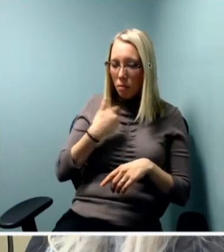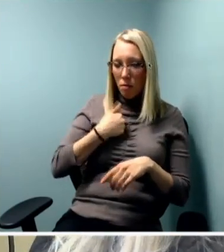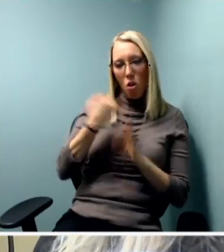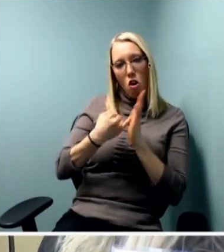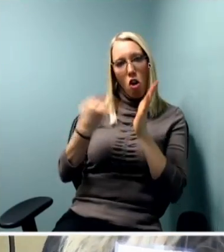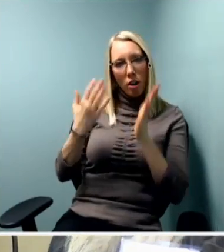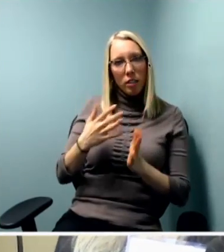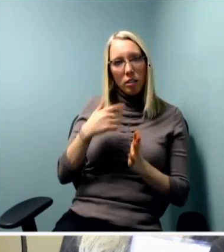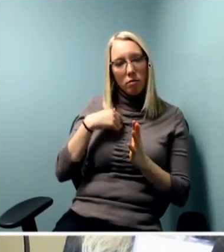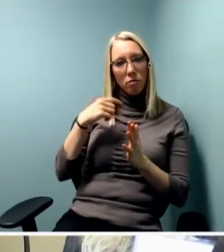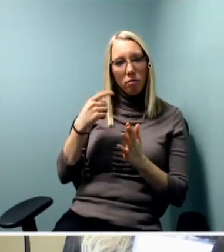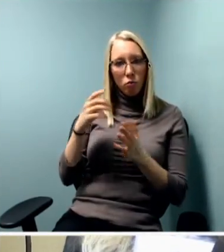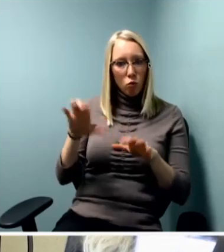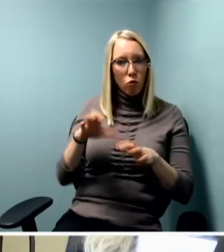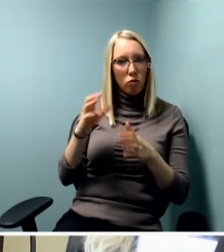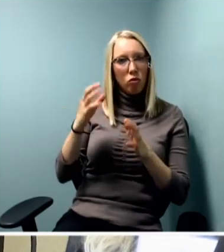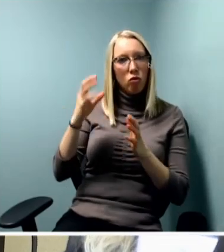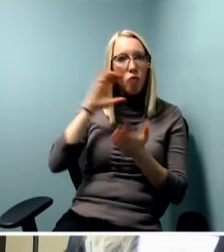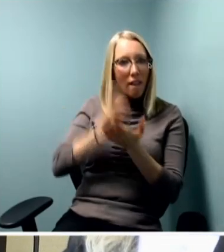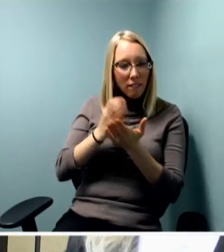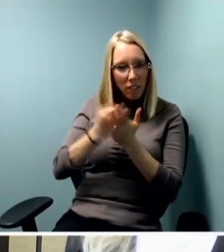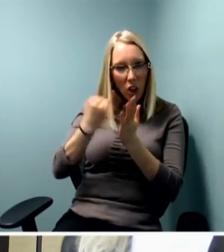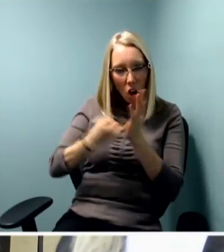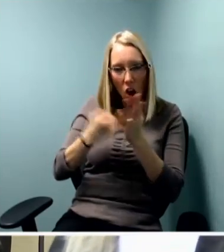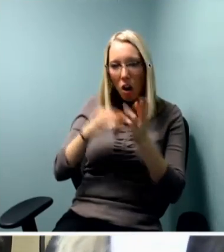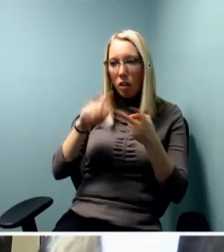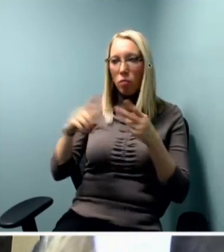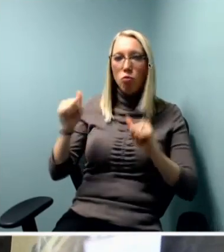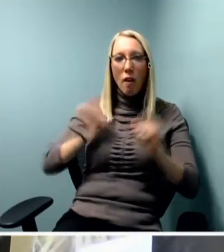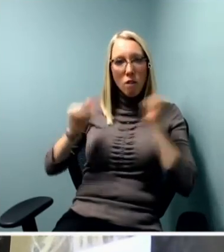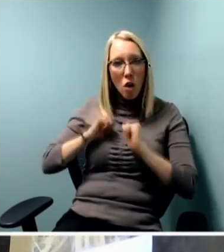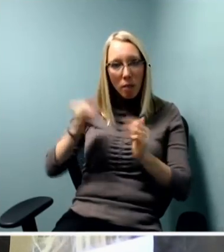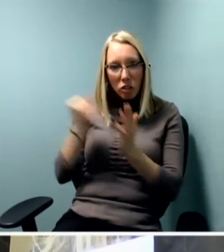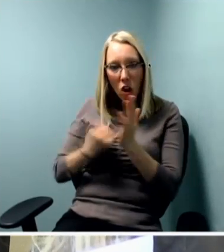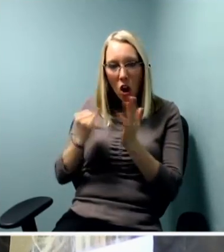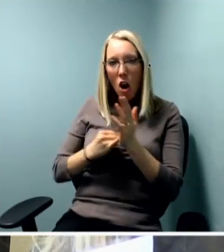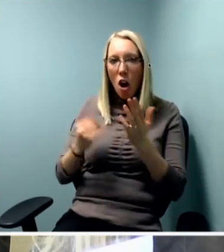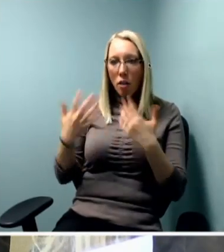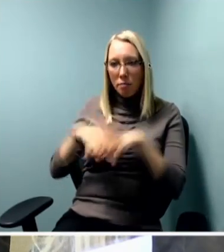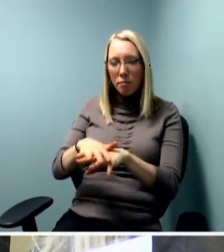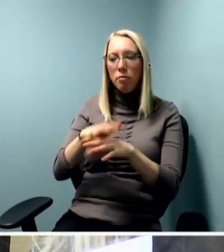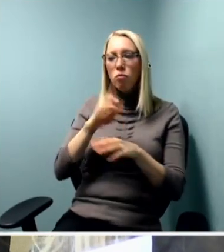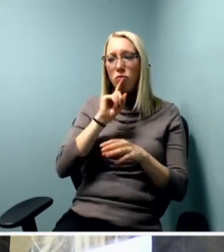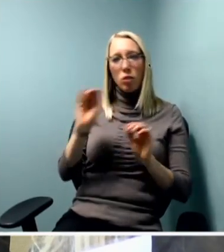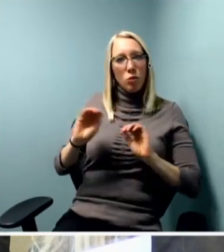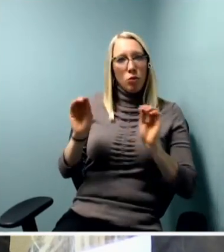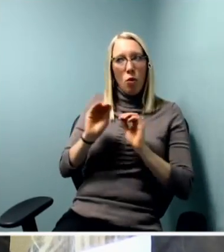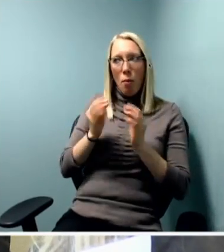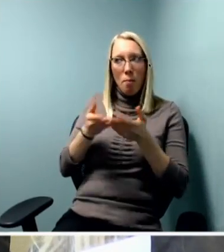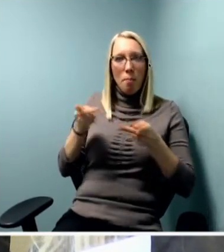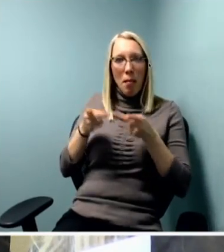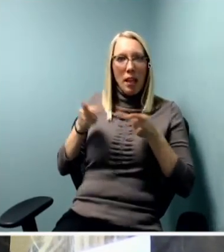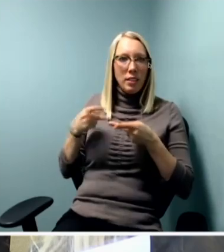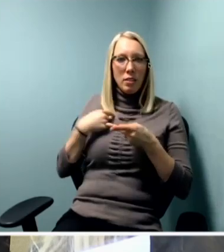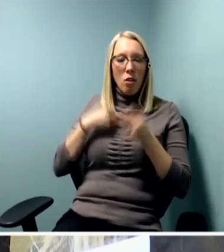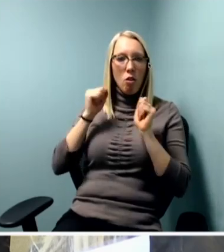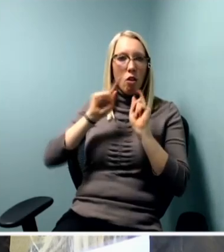performance art, and music, there was no real place where you could go and have the disability and then say,